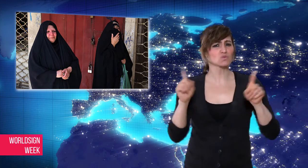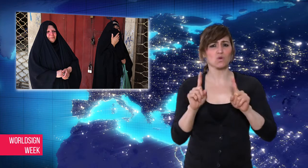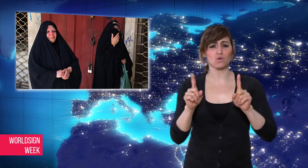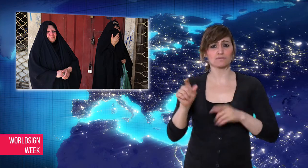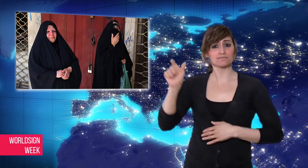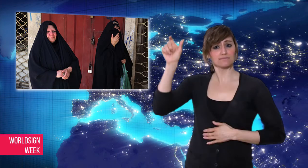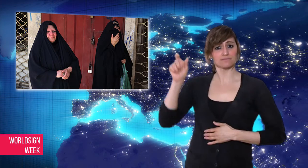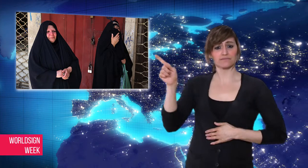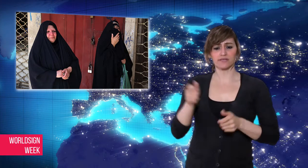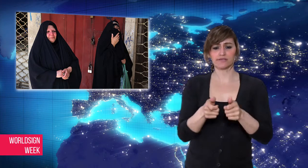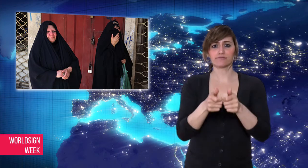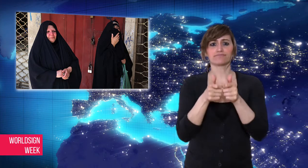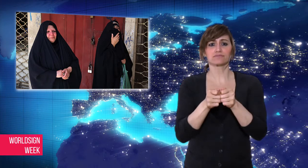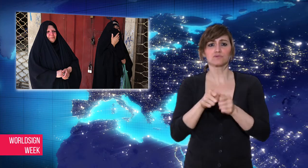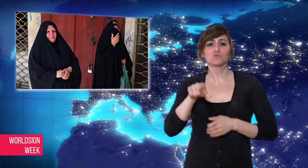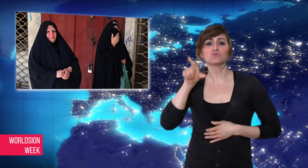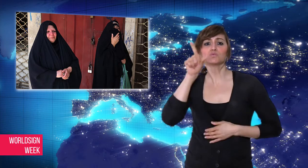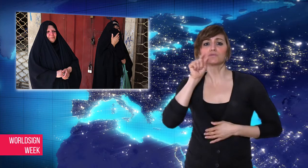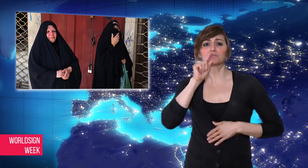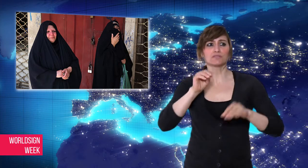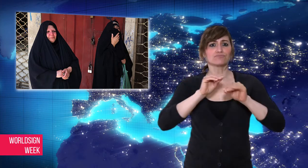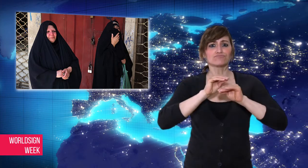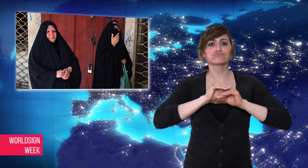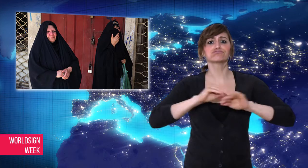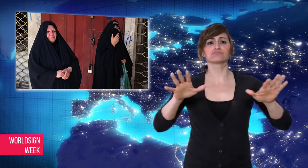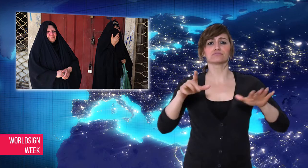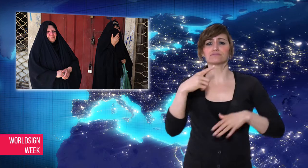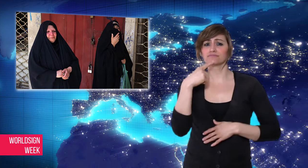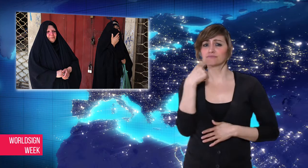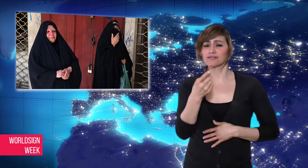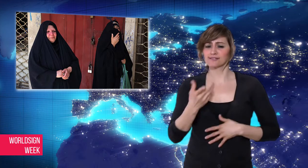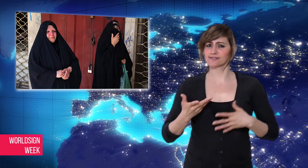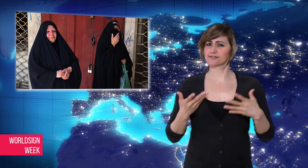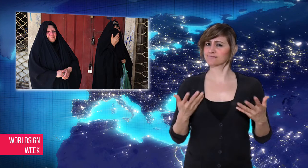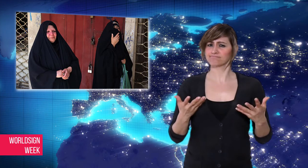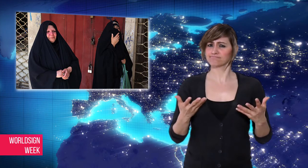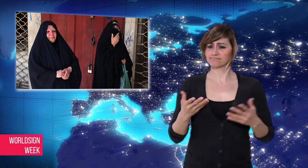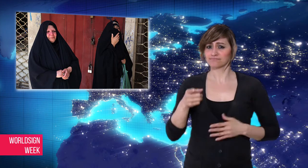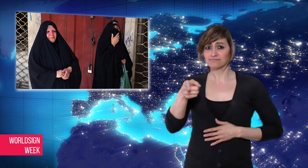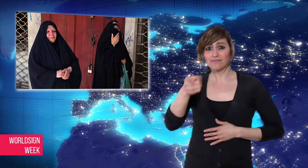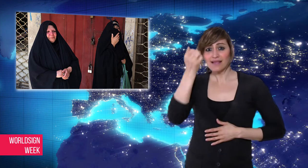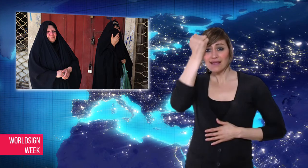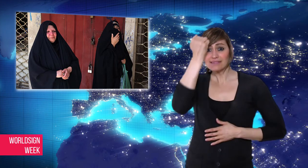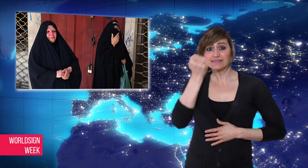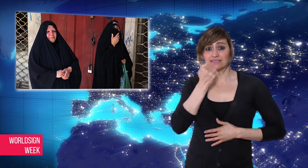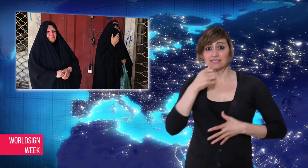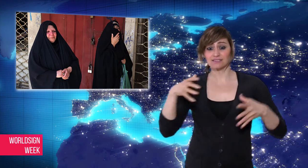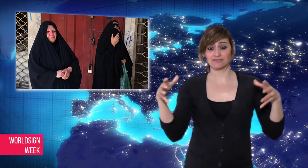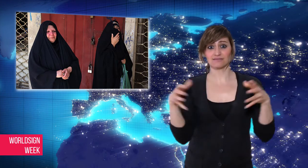and families. Fears are arising that